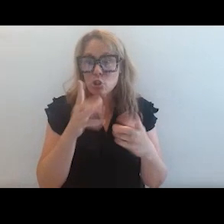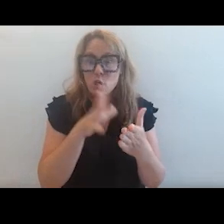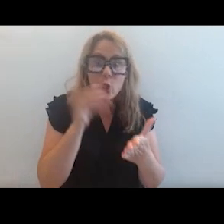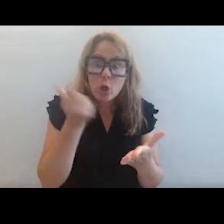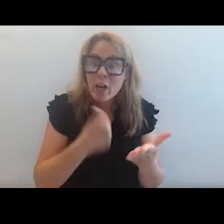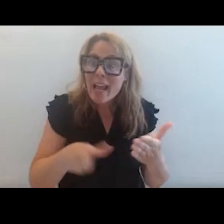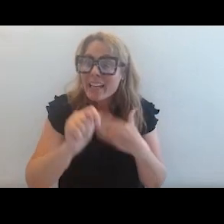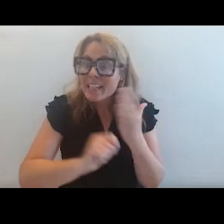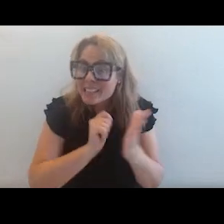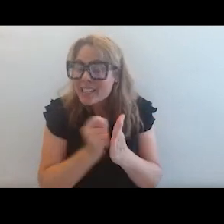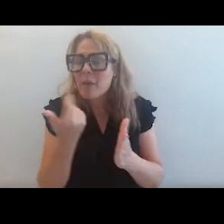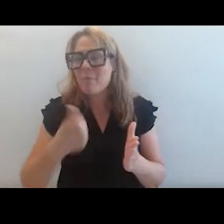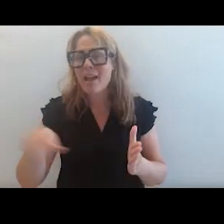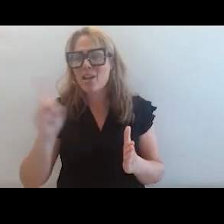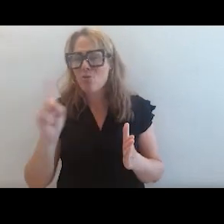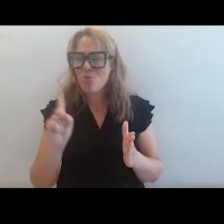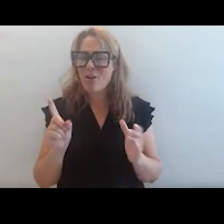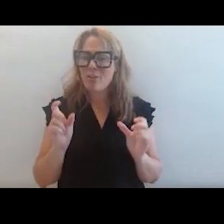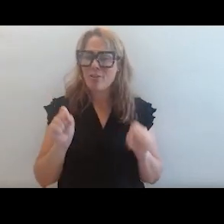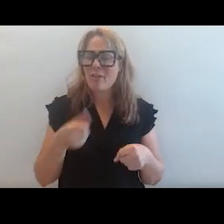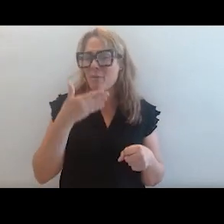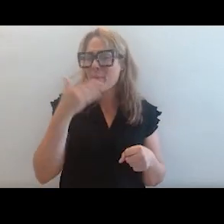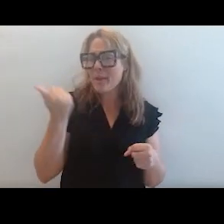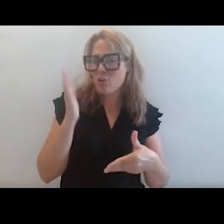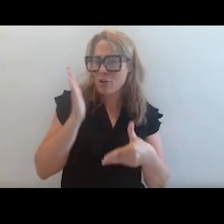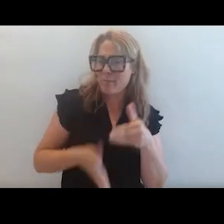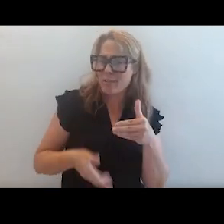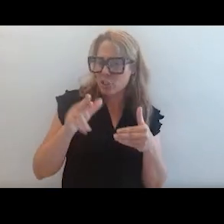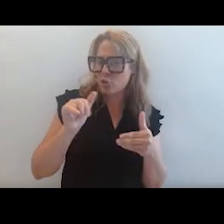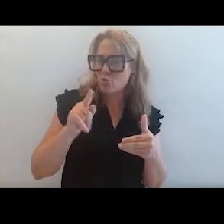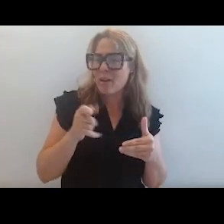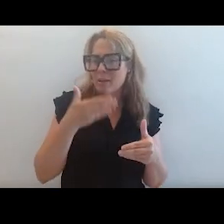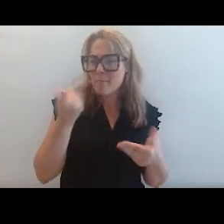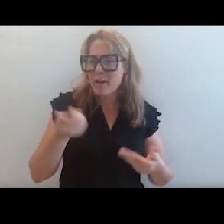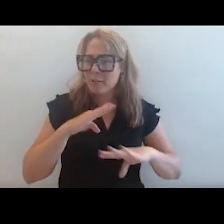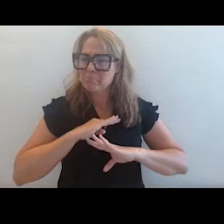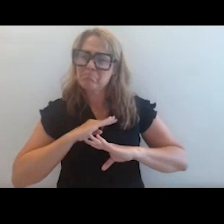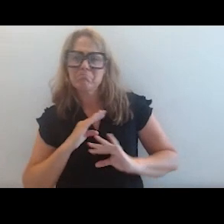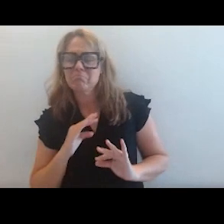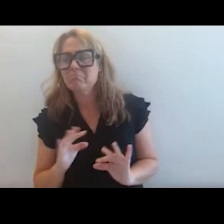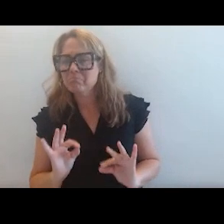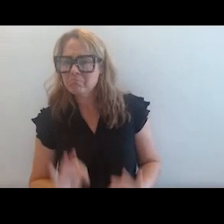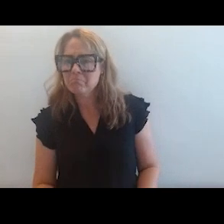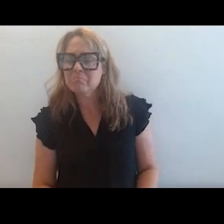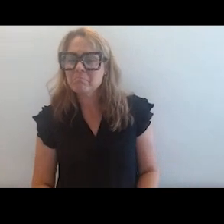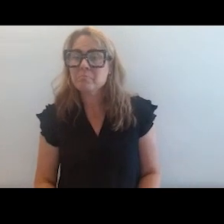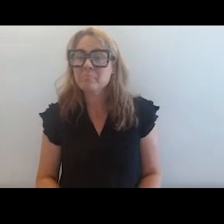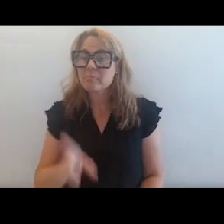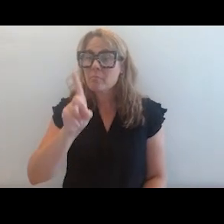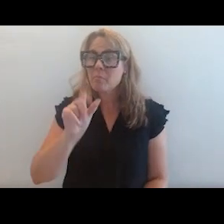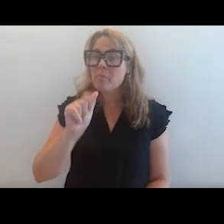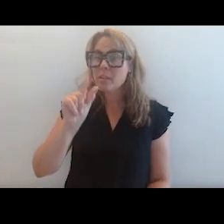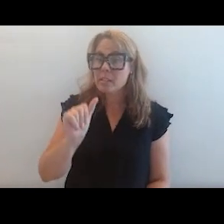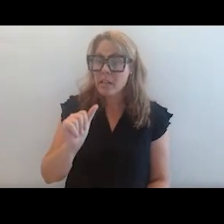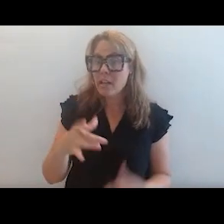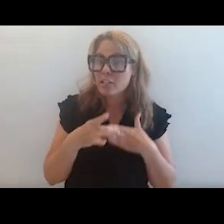anywhere. This flexibility can lead to higher completion rates and greater satisfaction.